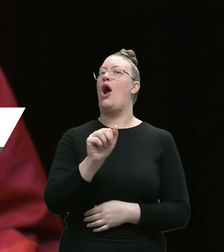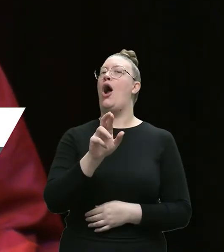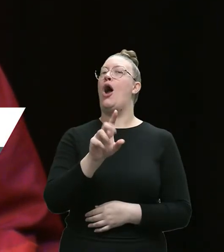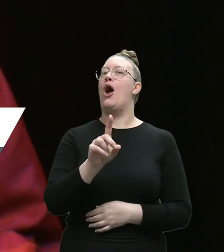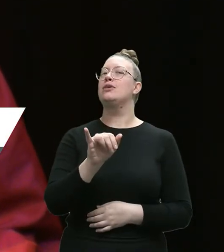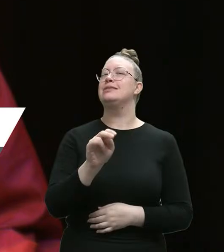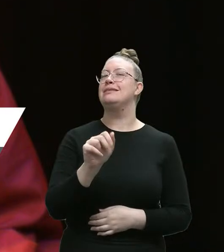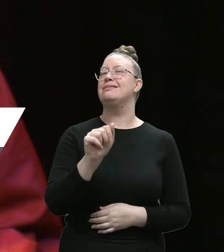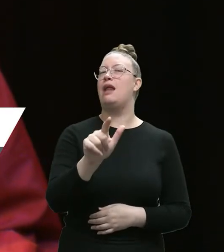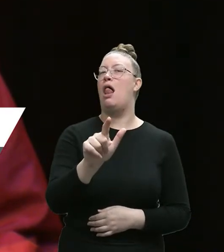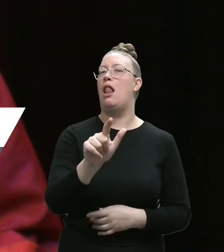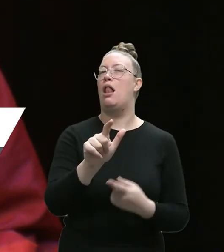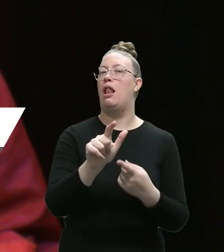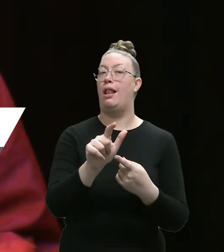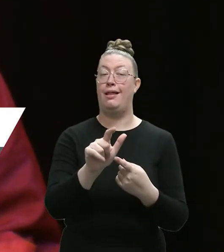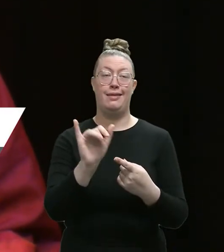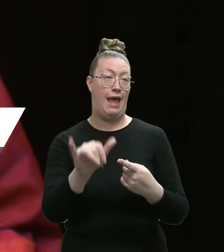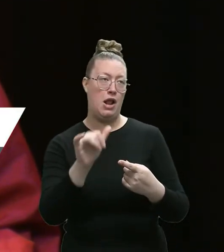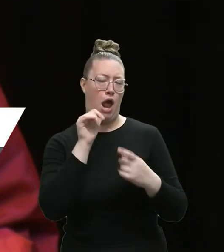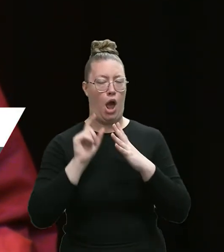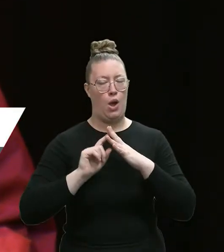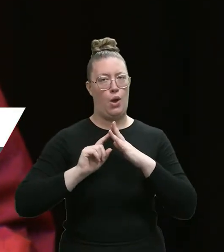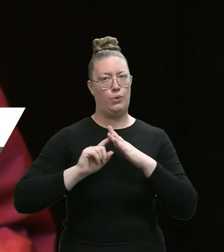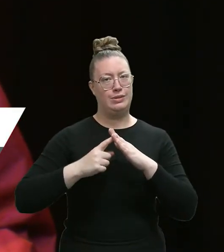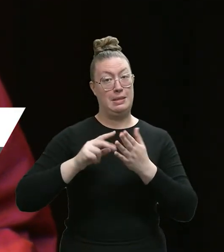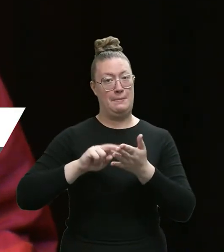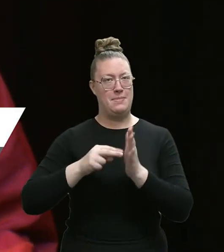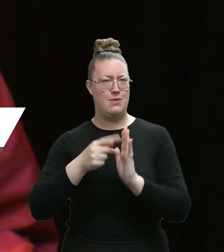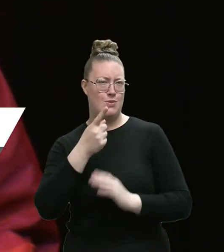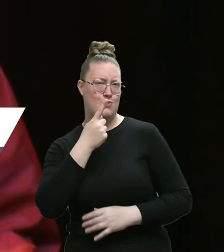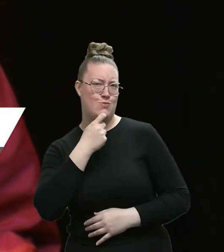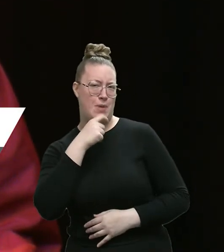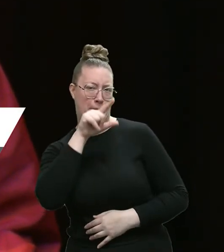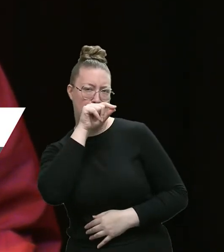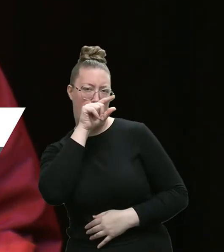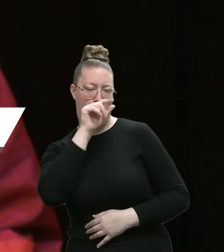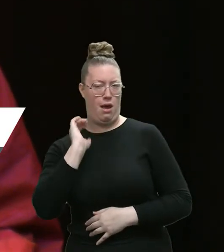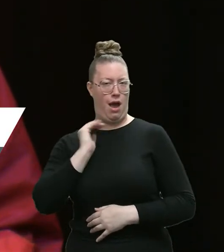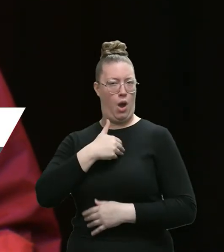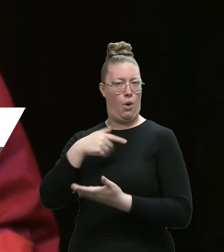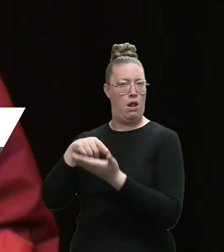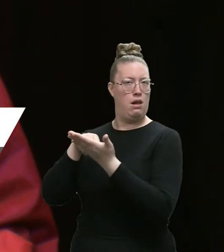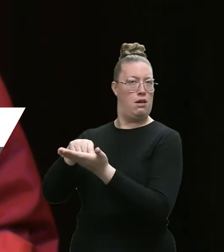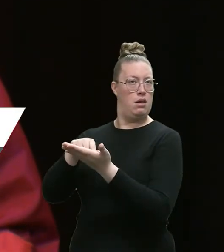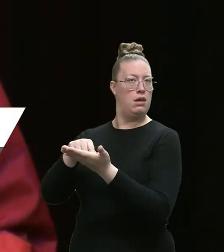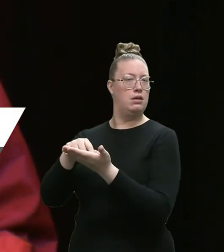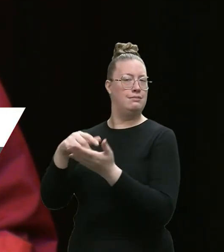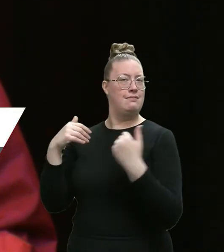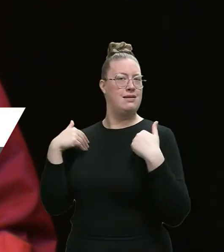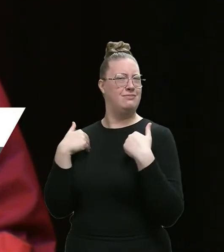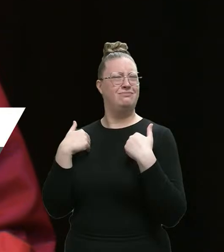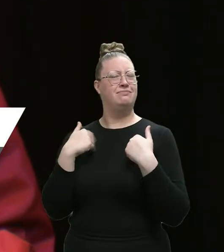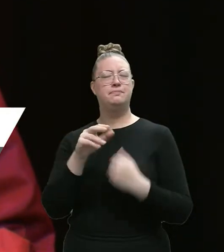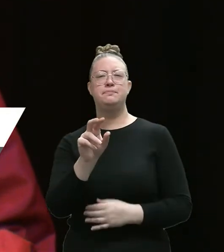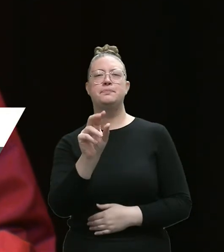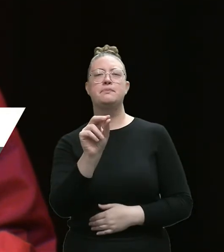graduate, when you put in the kind of effort that you wanted to put in. That we're in a constant process of rerouting.